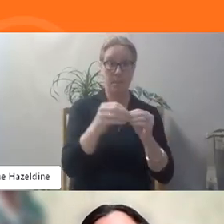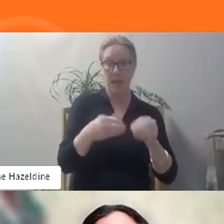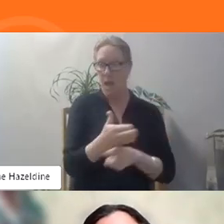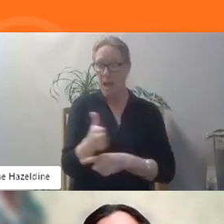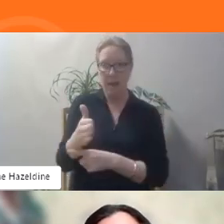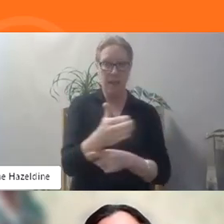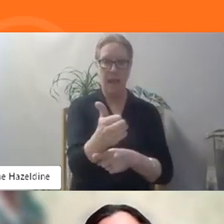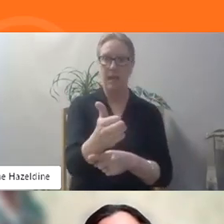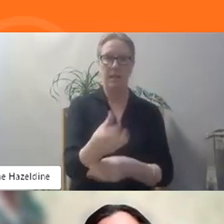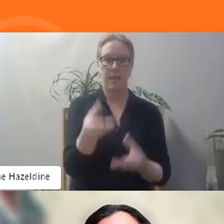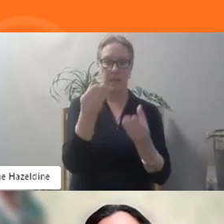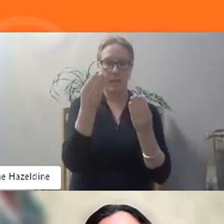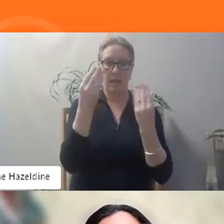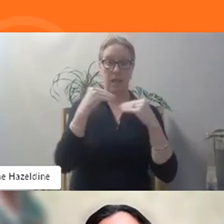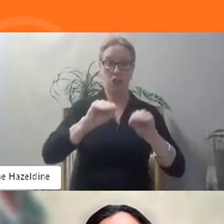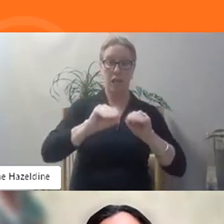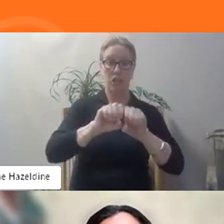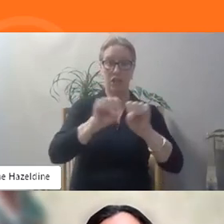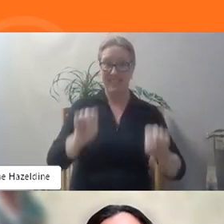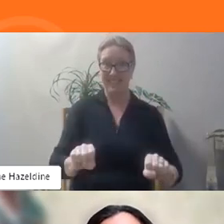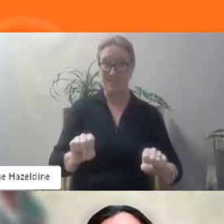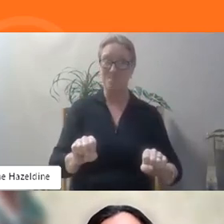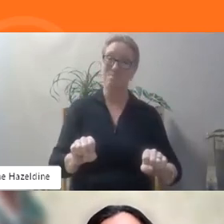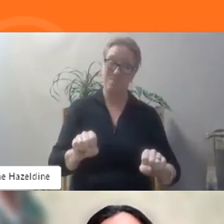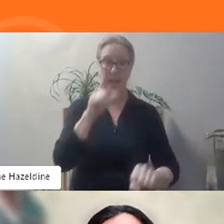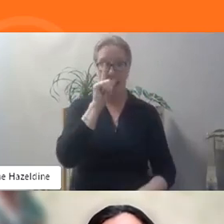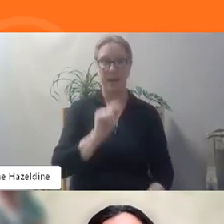but this is frequently not the case. So what is the problem for